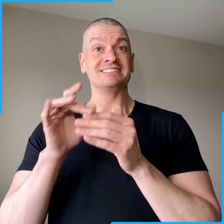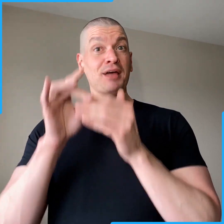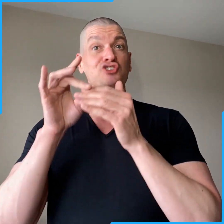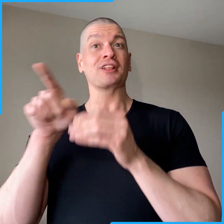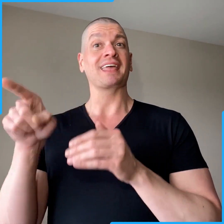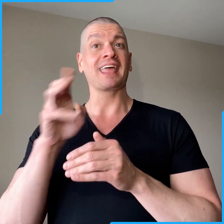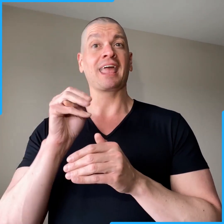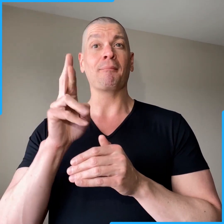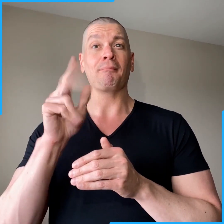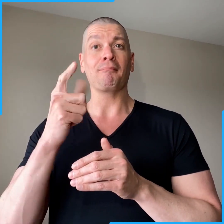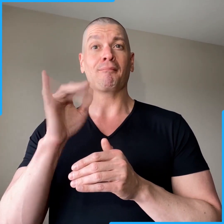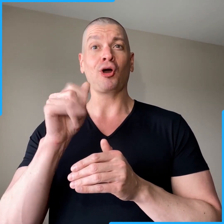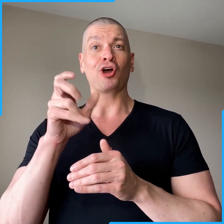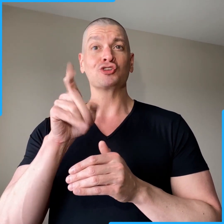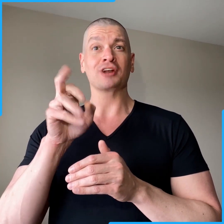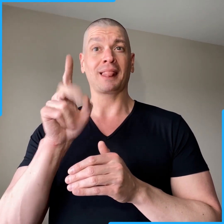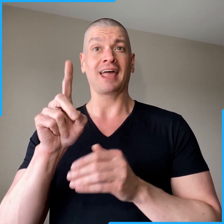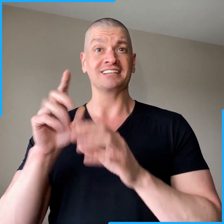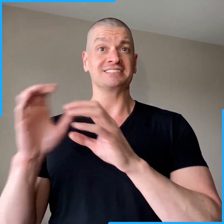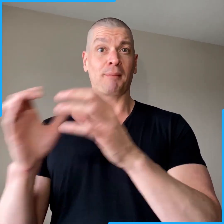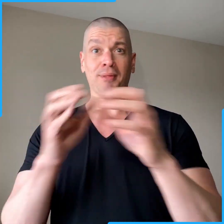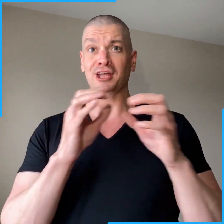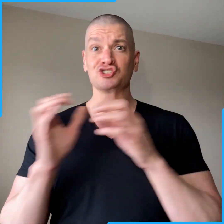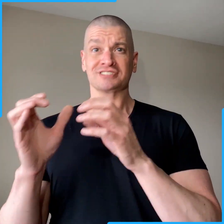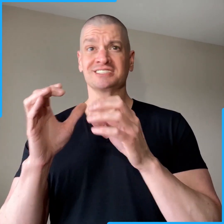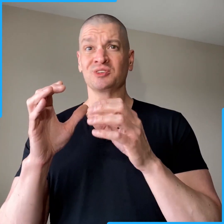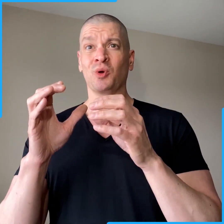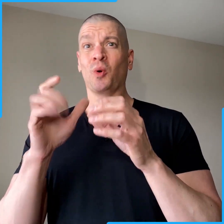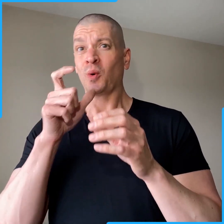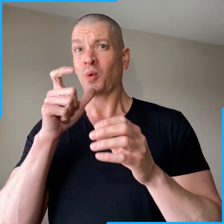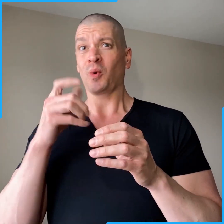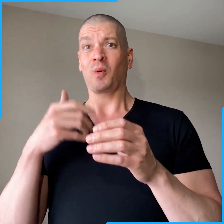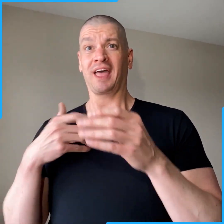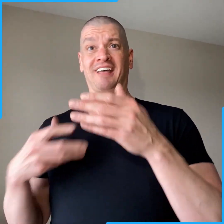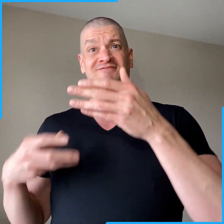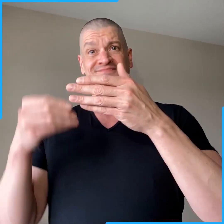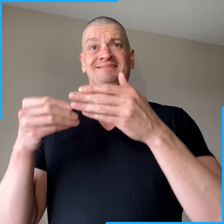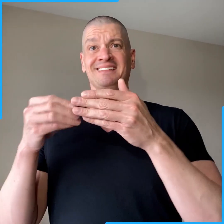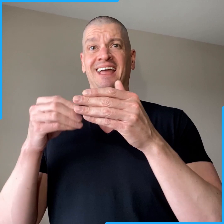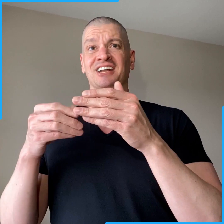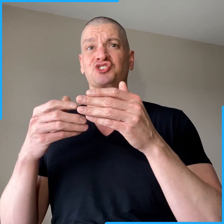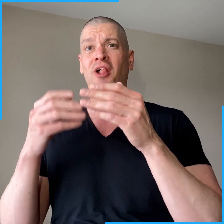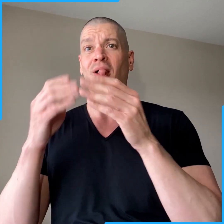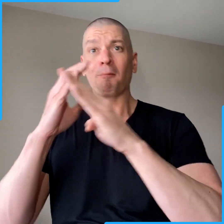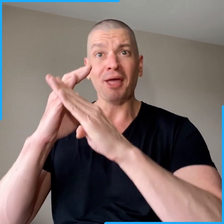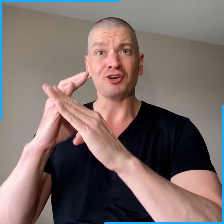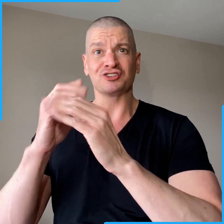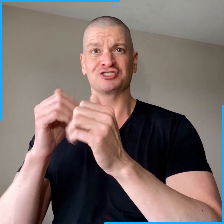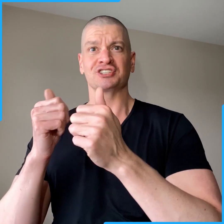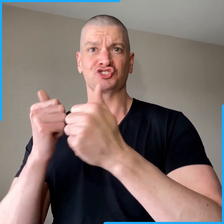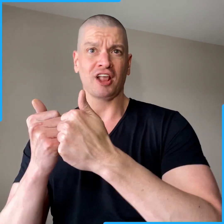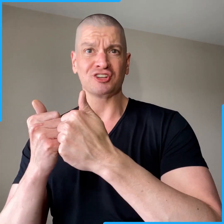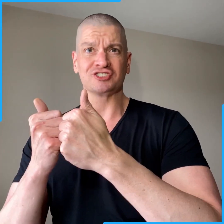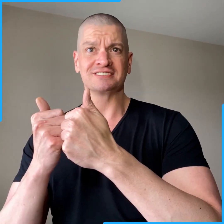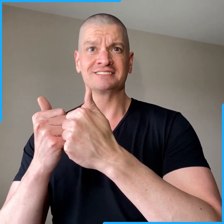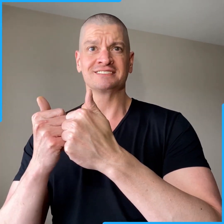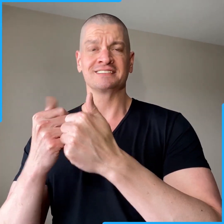especially marginalized populations who have additional barriers and challenges.